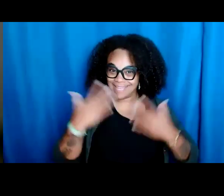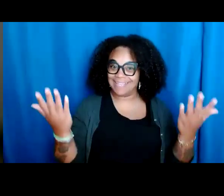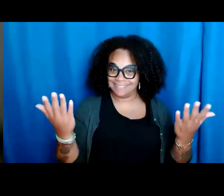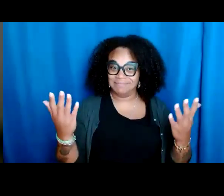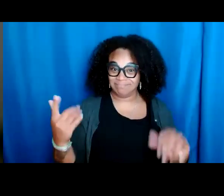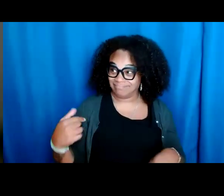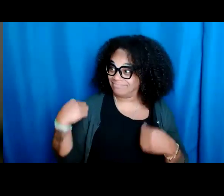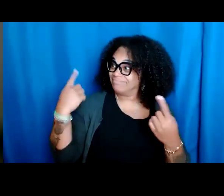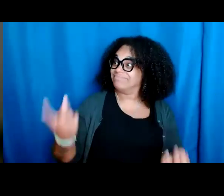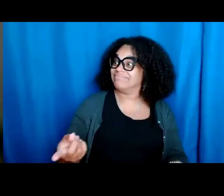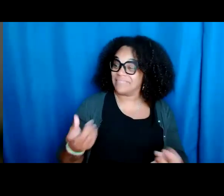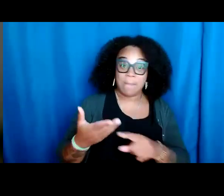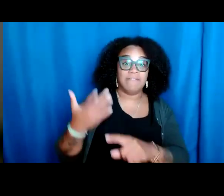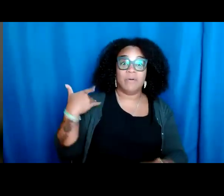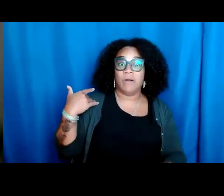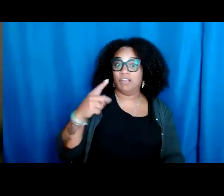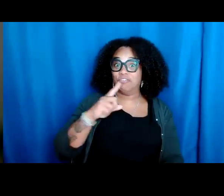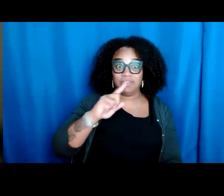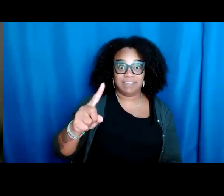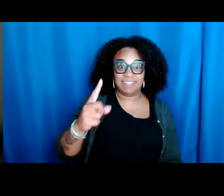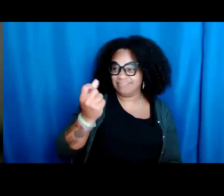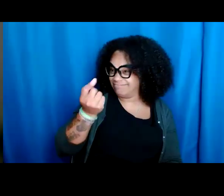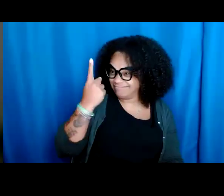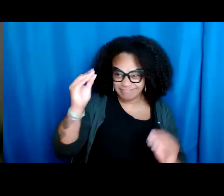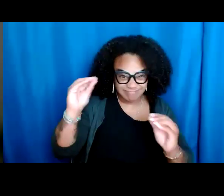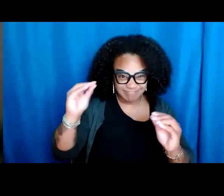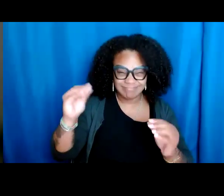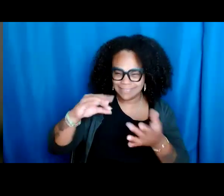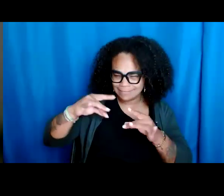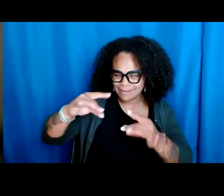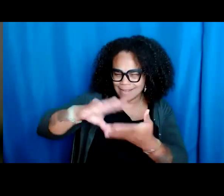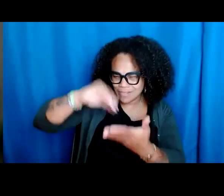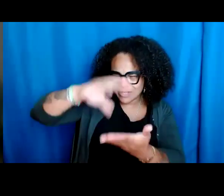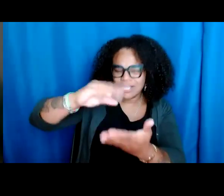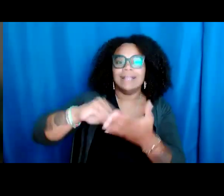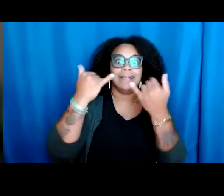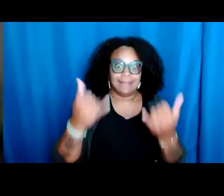from having no knowledge, to getting just enough knowledge to know that he is actually running a